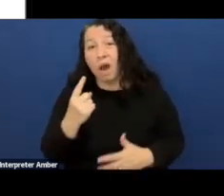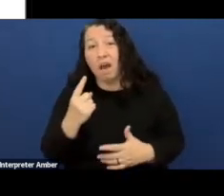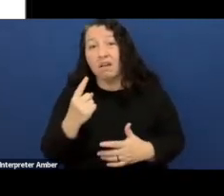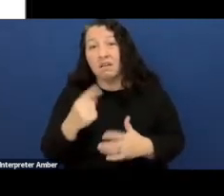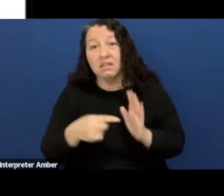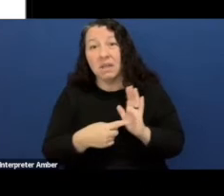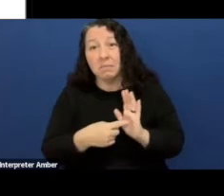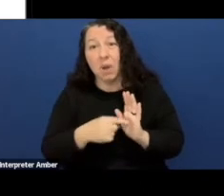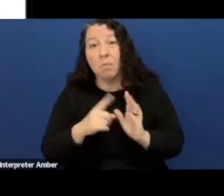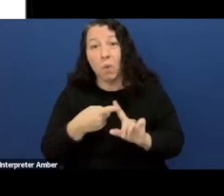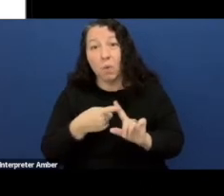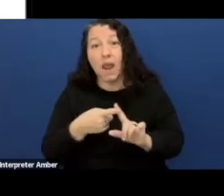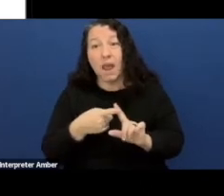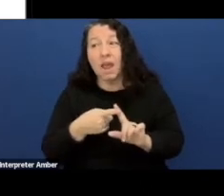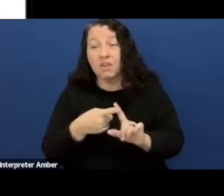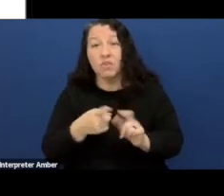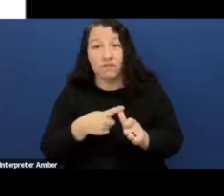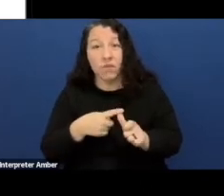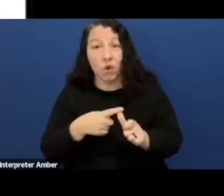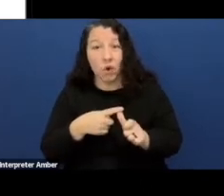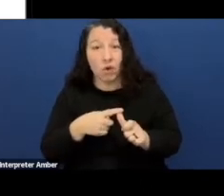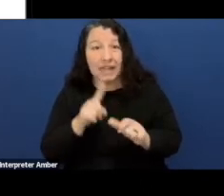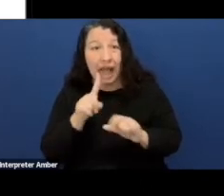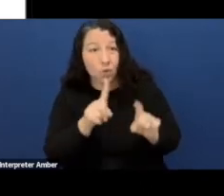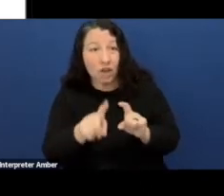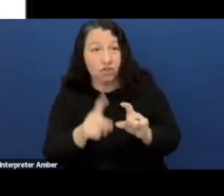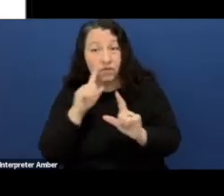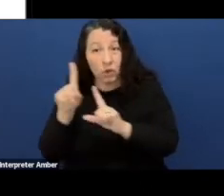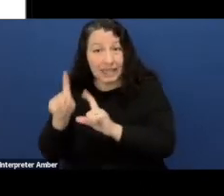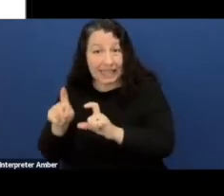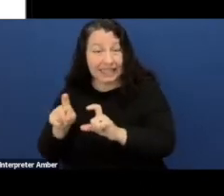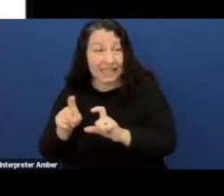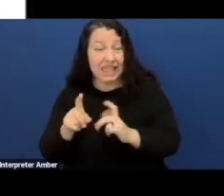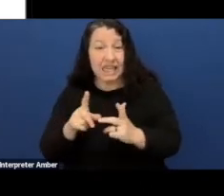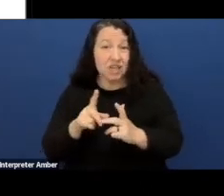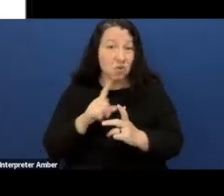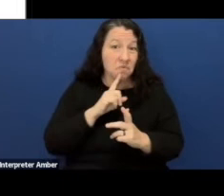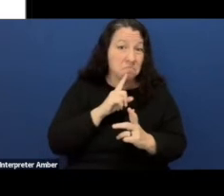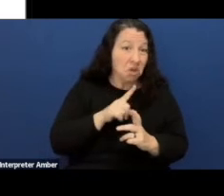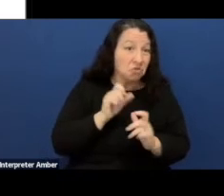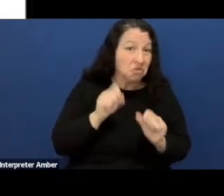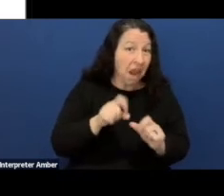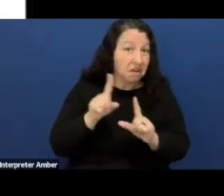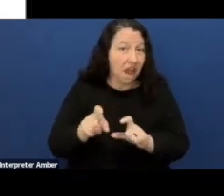smell. And in fact, taste and smell are one of the symptoms when you get triaged for testing.